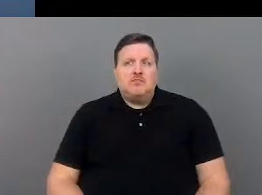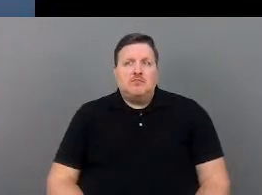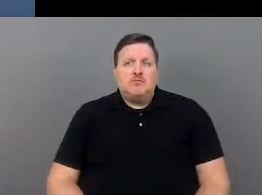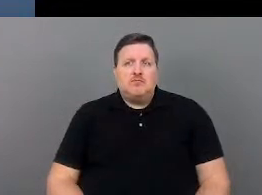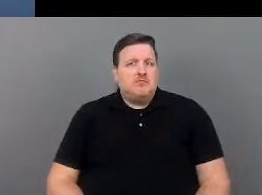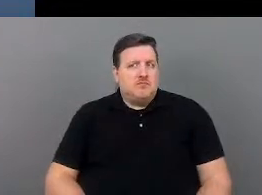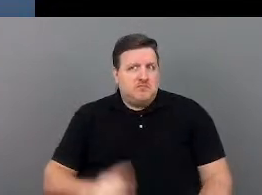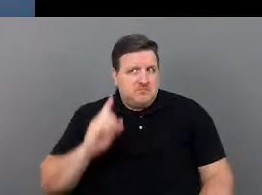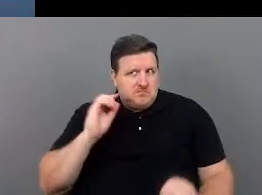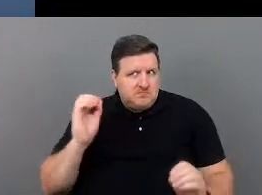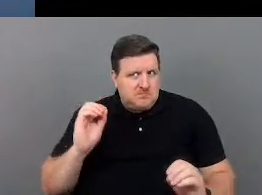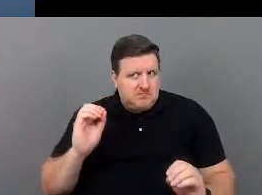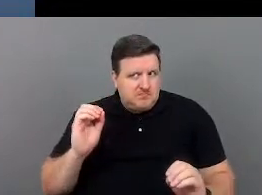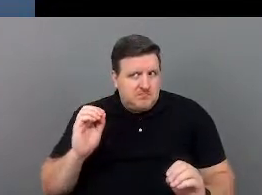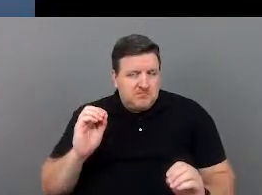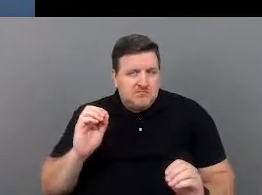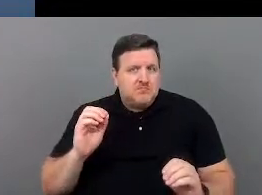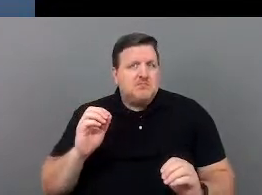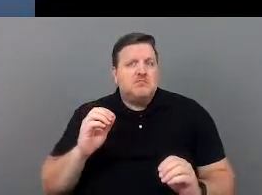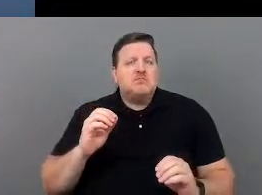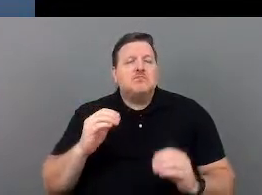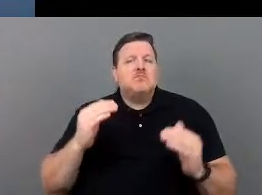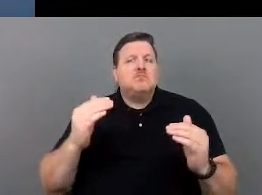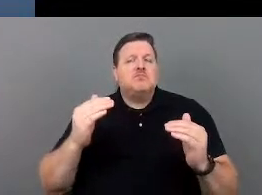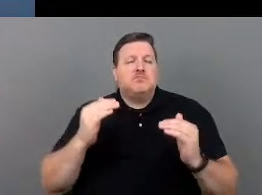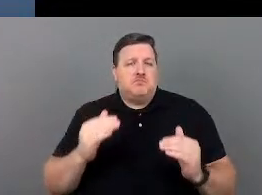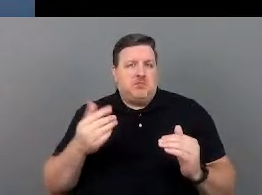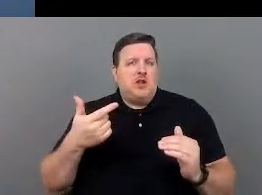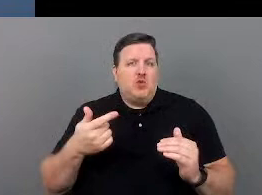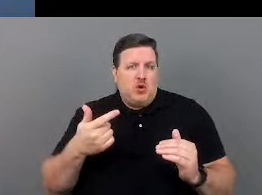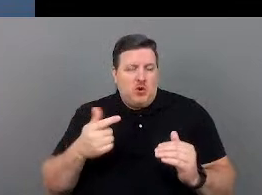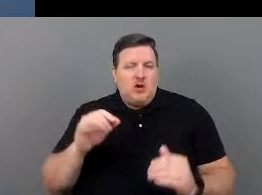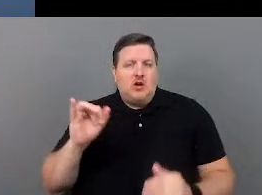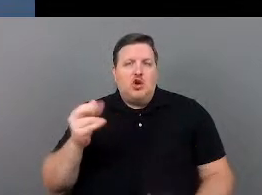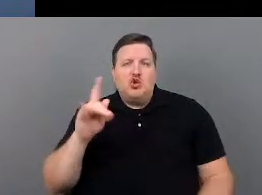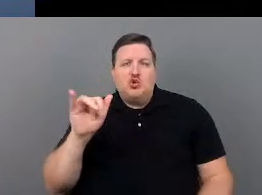AND THEN NOT HEARING THAT SPEAKER, WE'LL MOVE TO 21, JULIAN McFAUL.